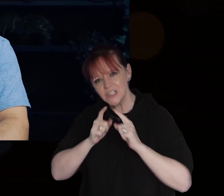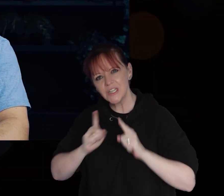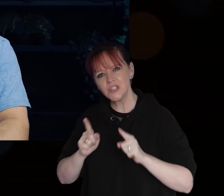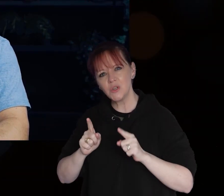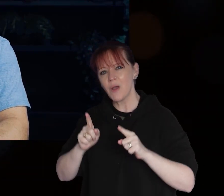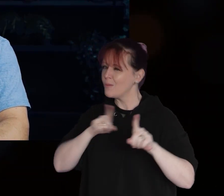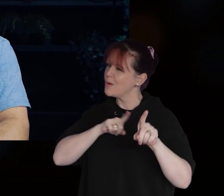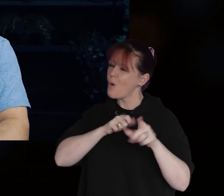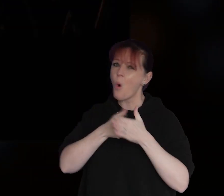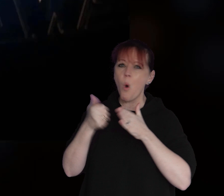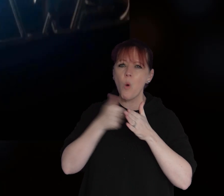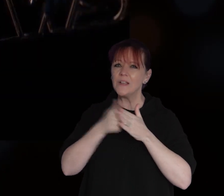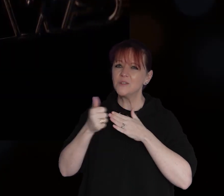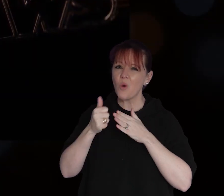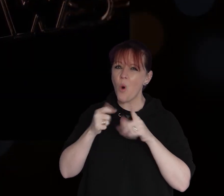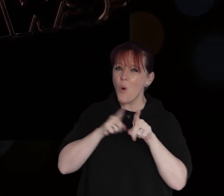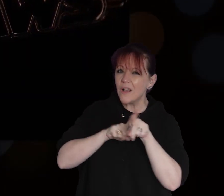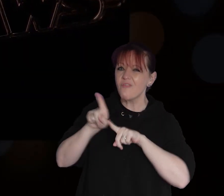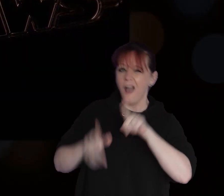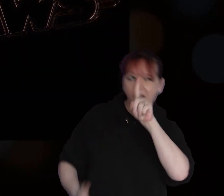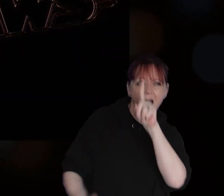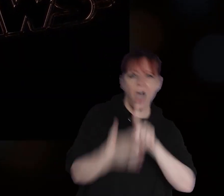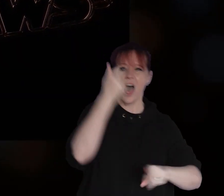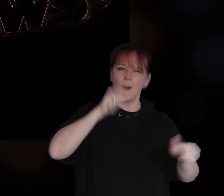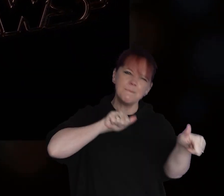Thank you. EPIC MUSIC